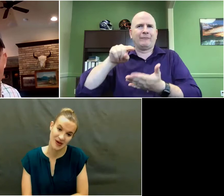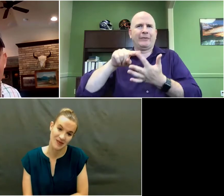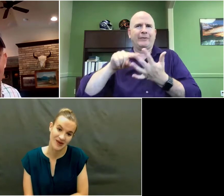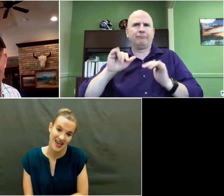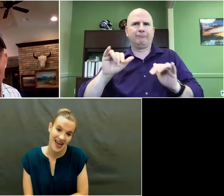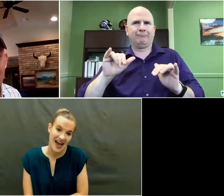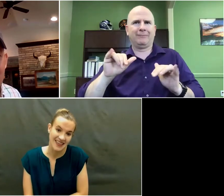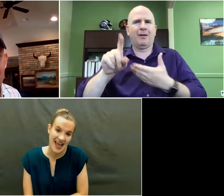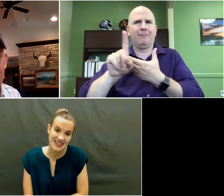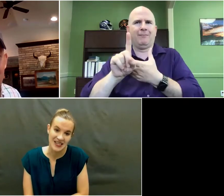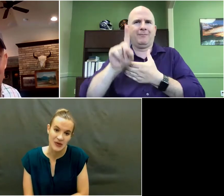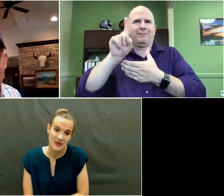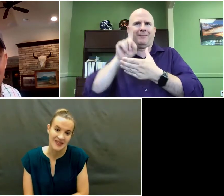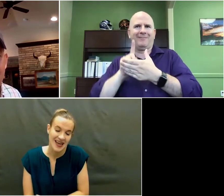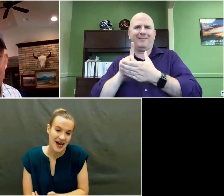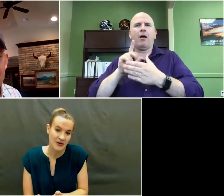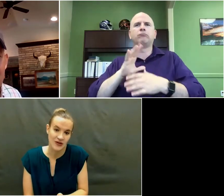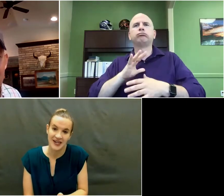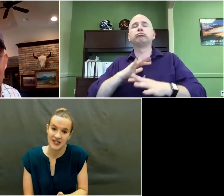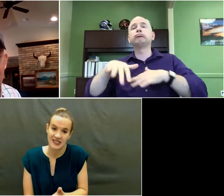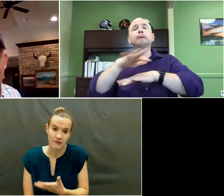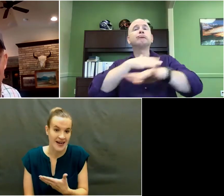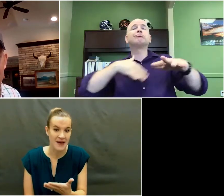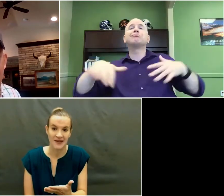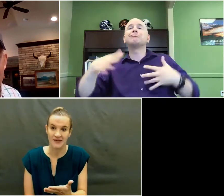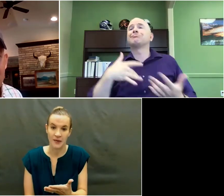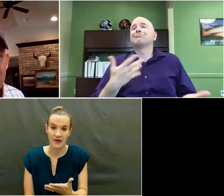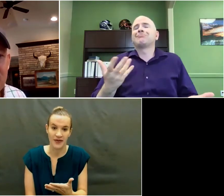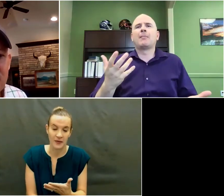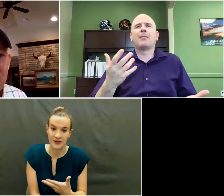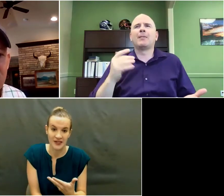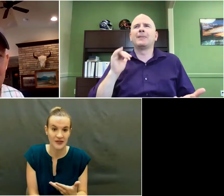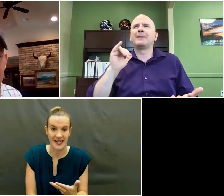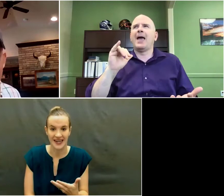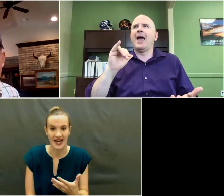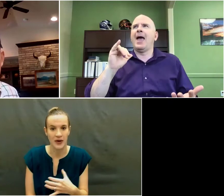people. I then had to use other strategies of writing back and forth or gesturing. And it wasn't